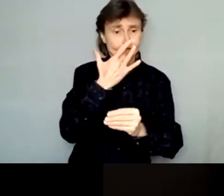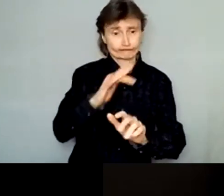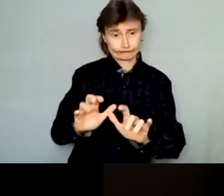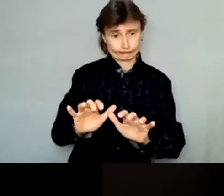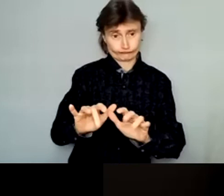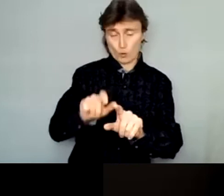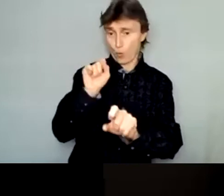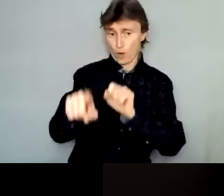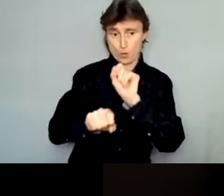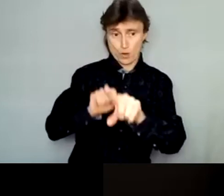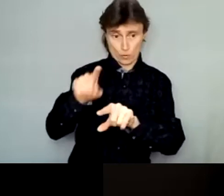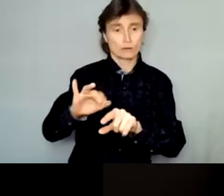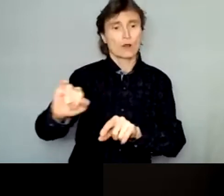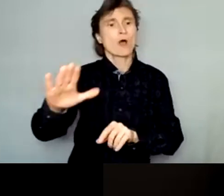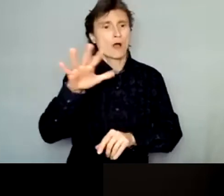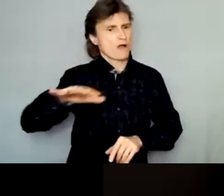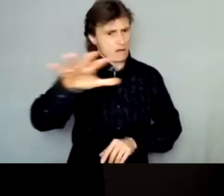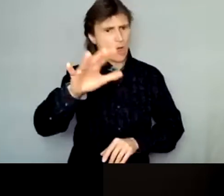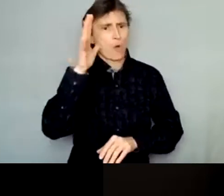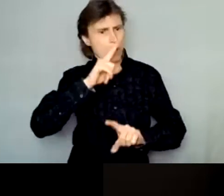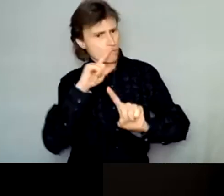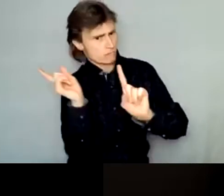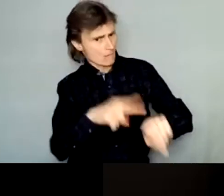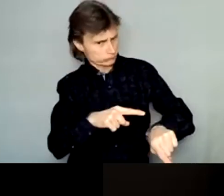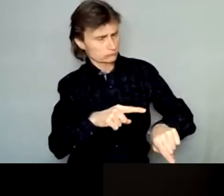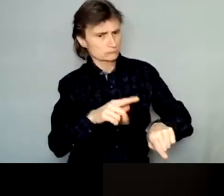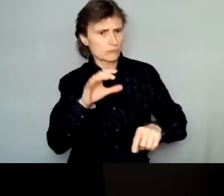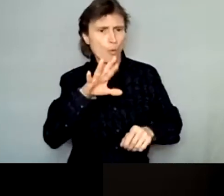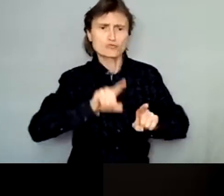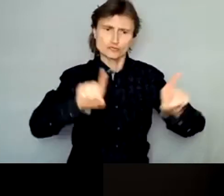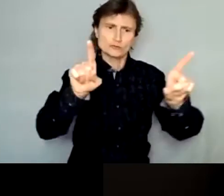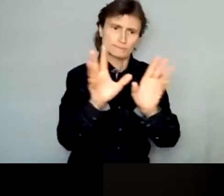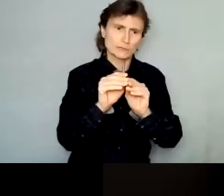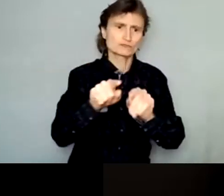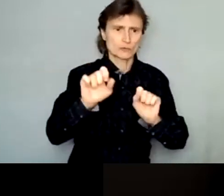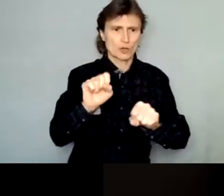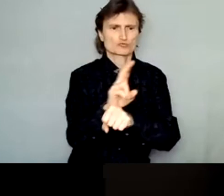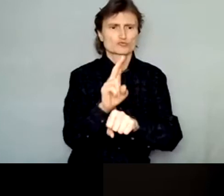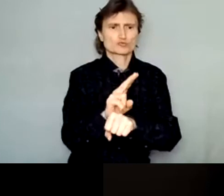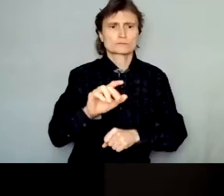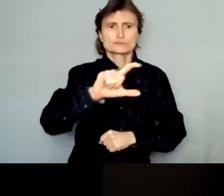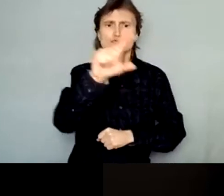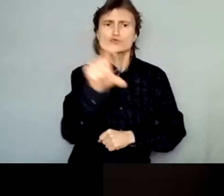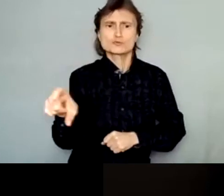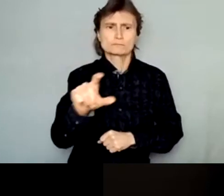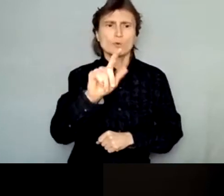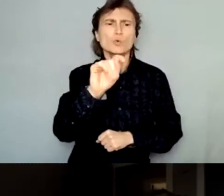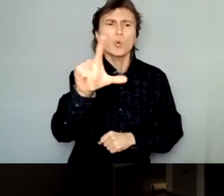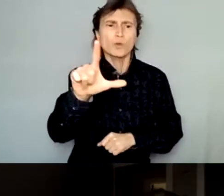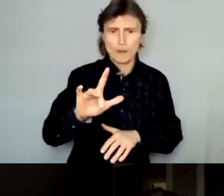Thanks again for having me here today to share this with you and also to everybody for joining.